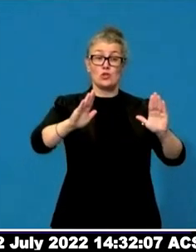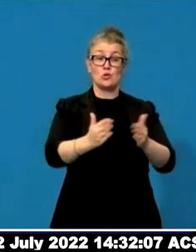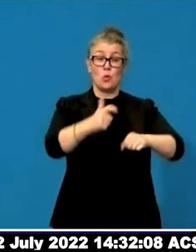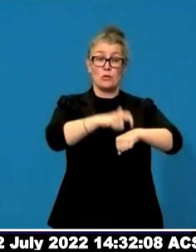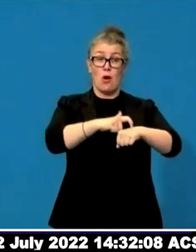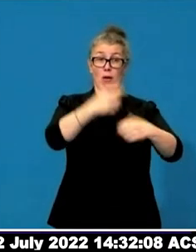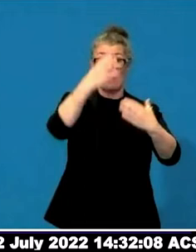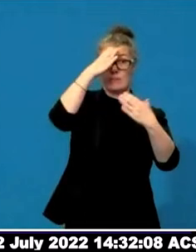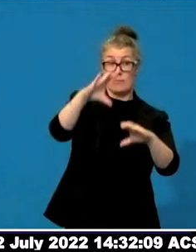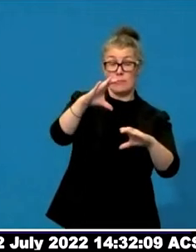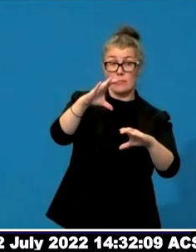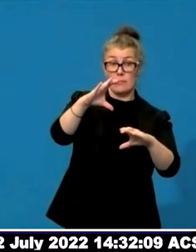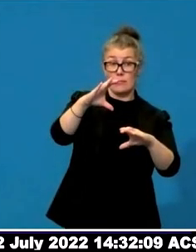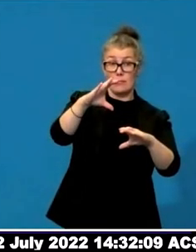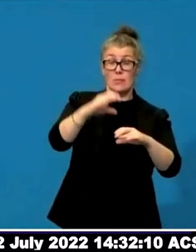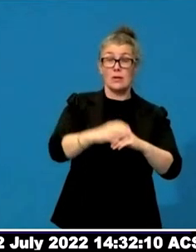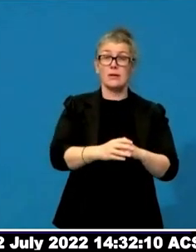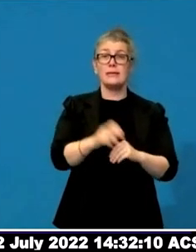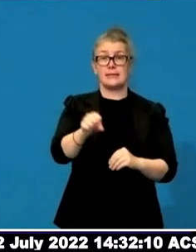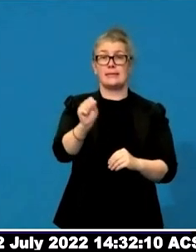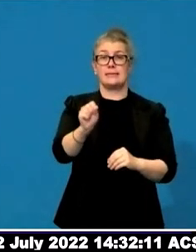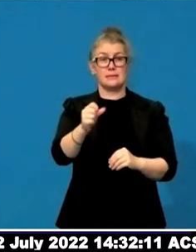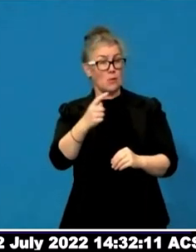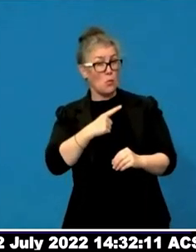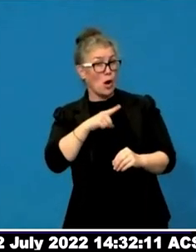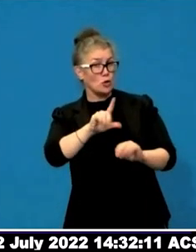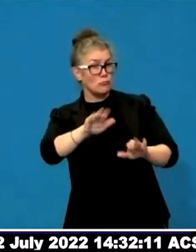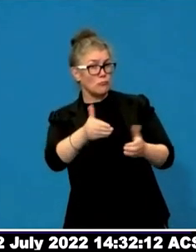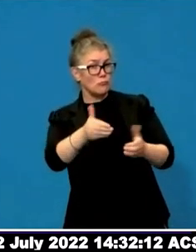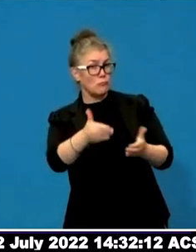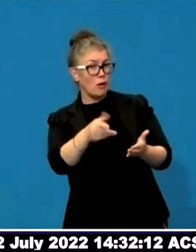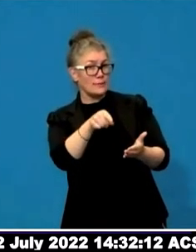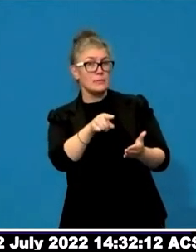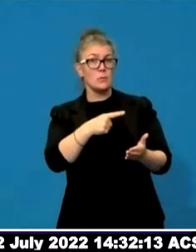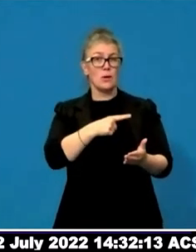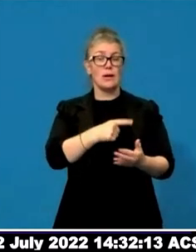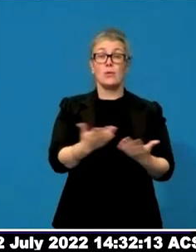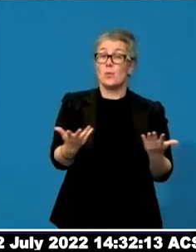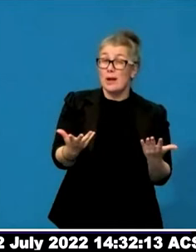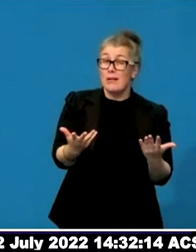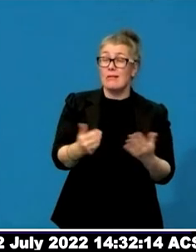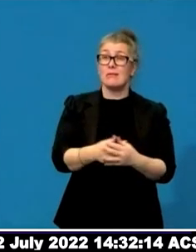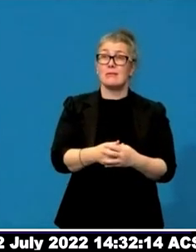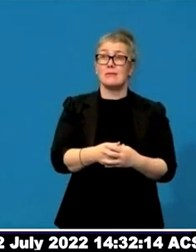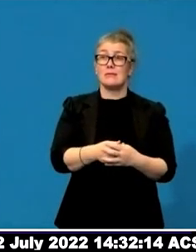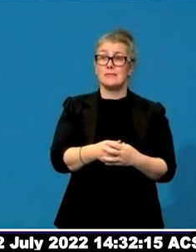What led you to provide that service? Originally, as a coordinator of supports,